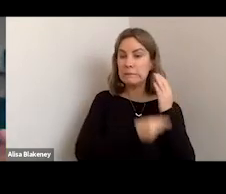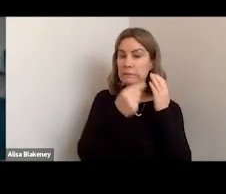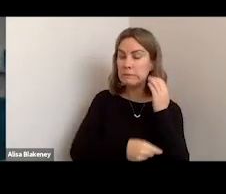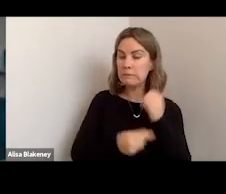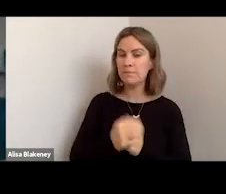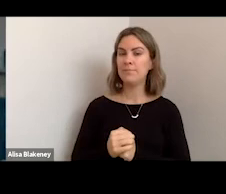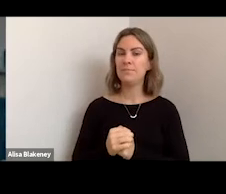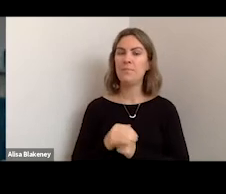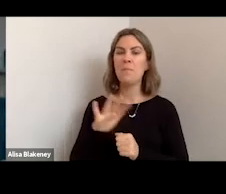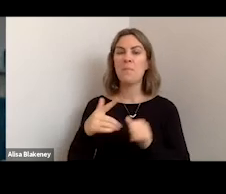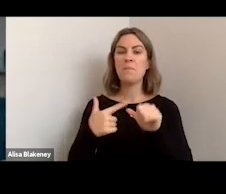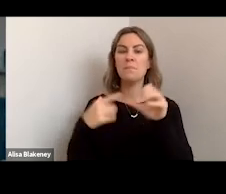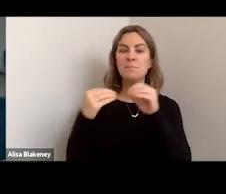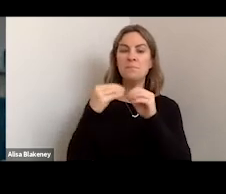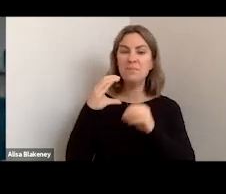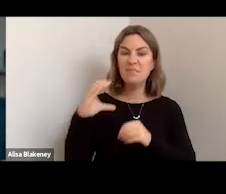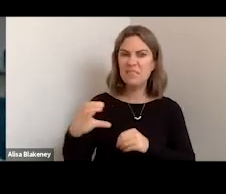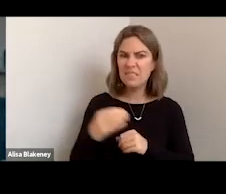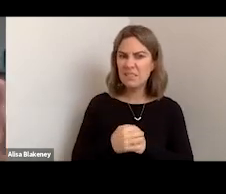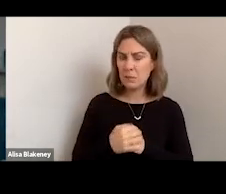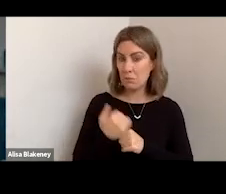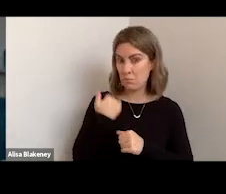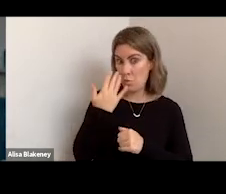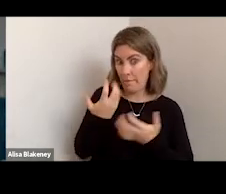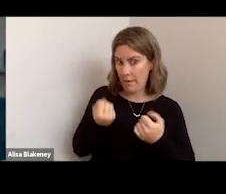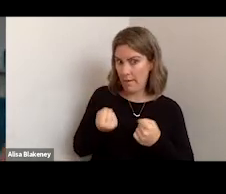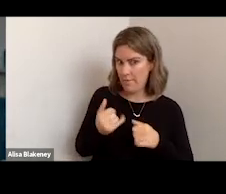magazine - do they still have a magazine? - or the arts magazine,